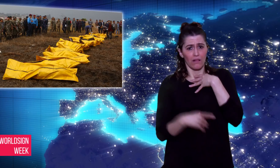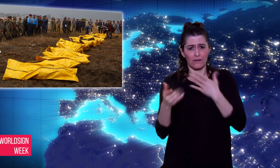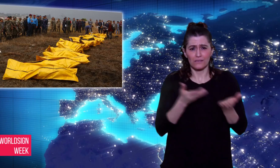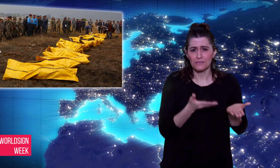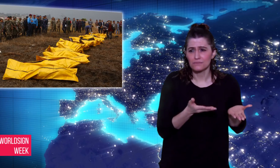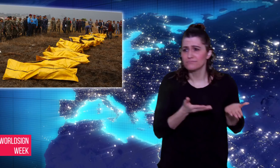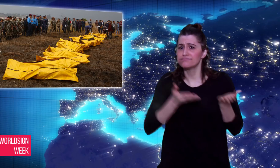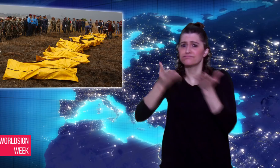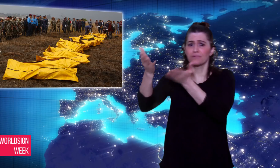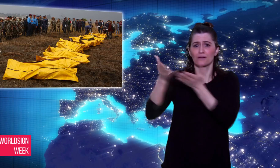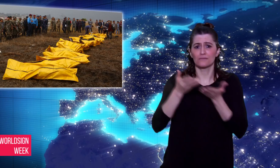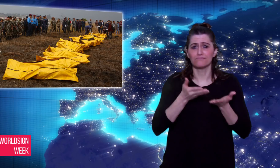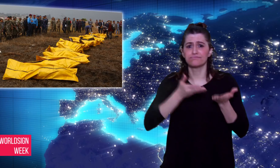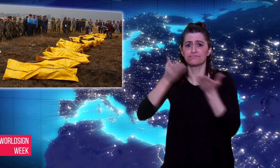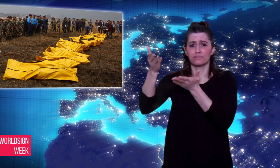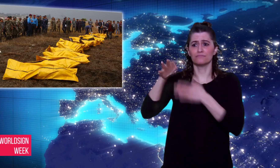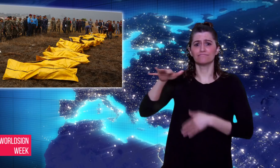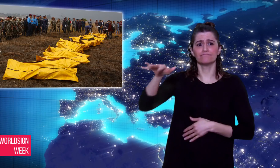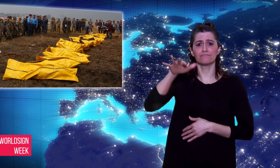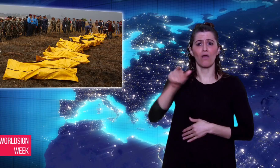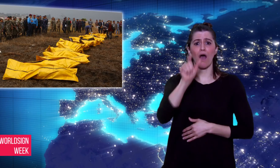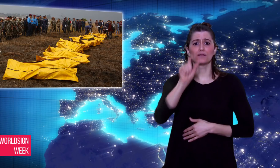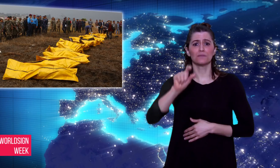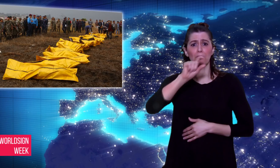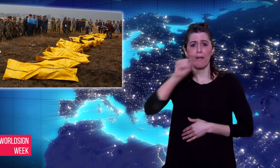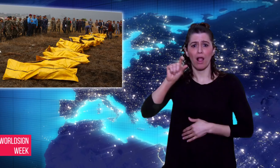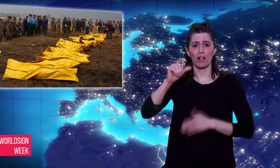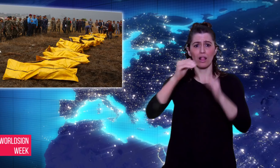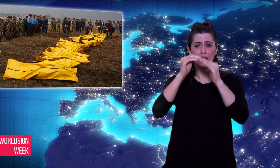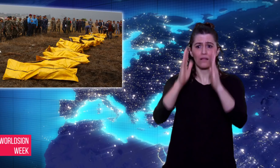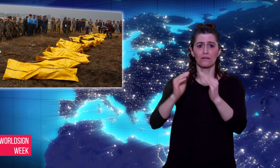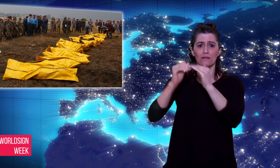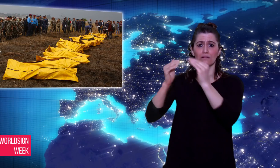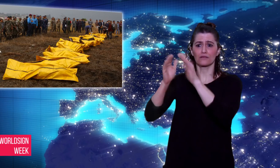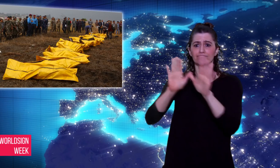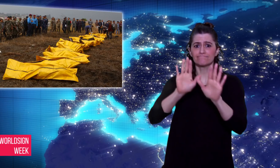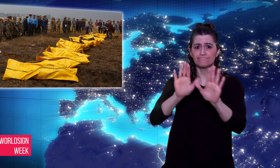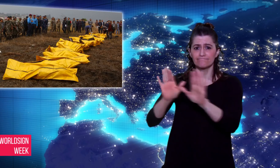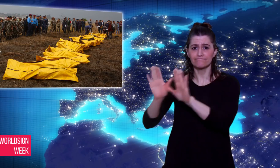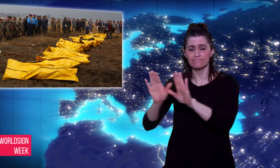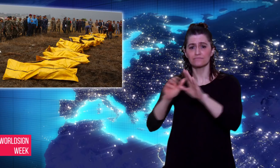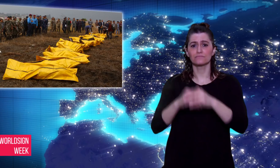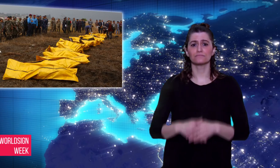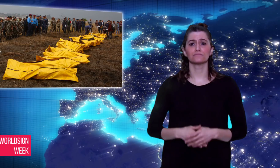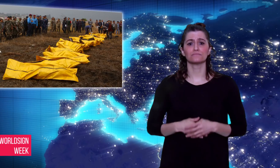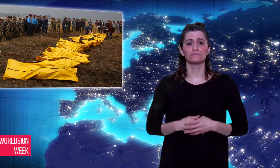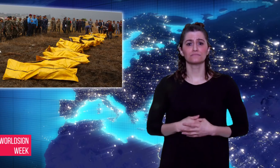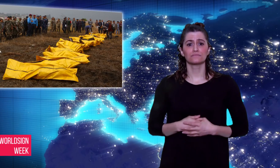treated for injuries at local hospitals.